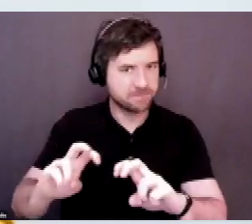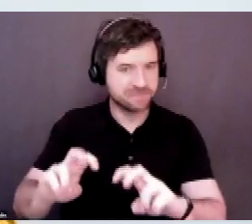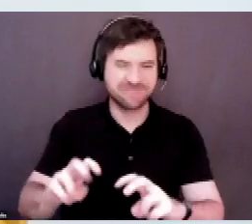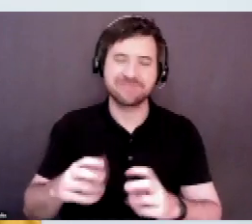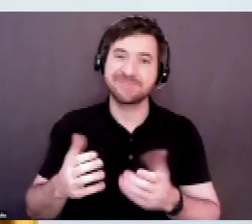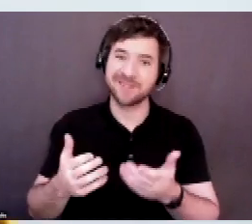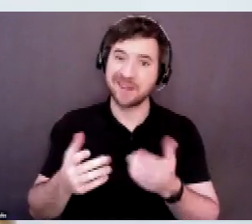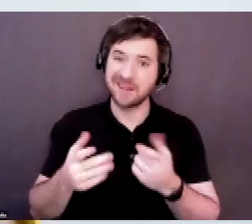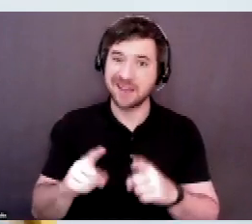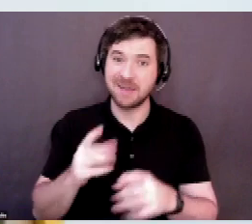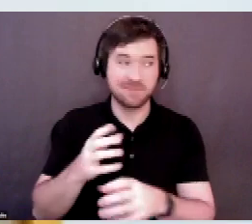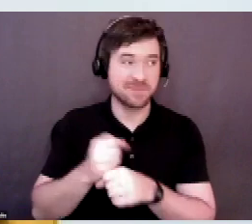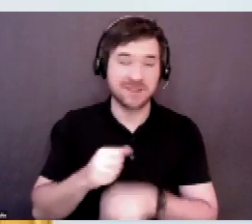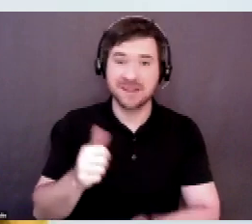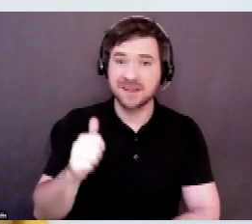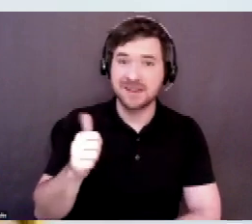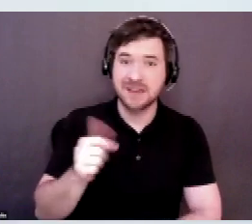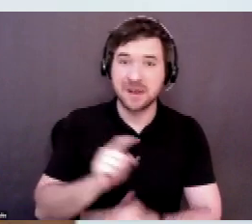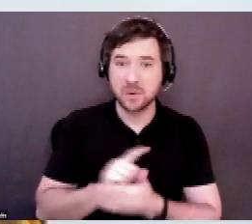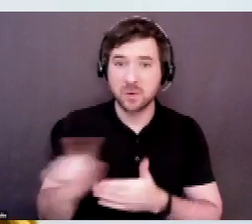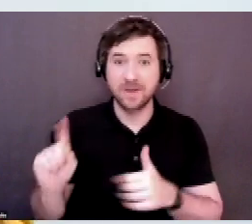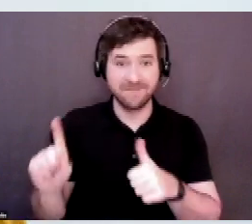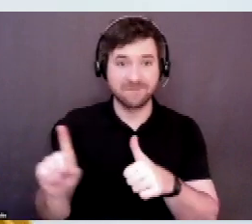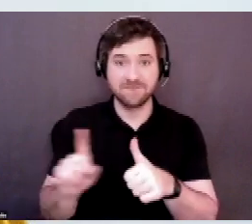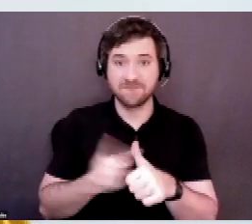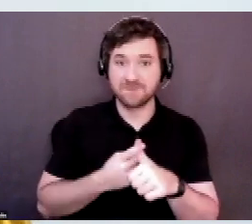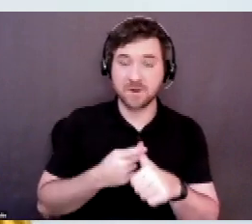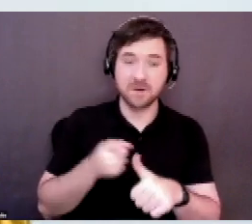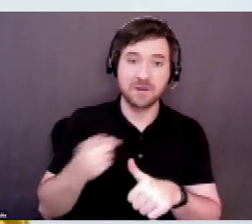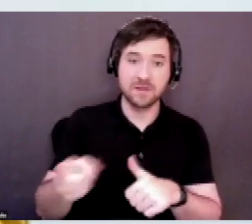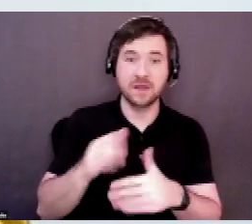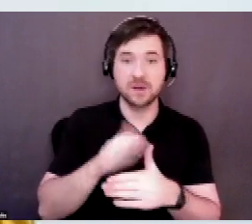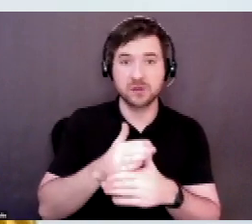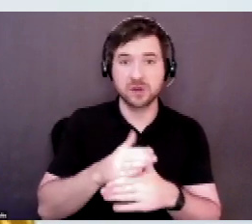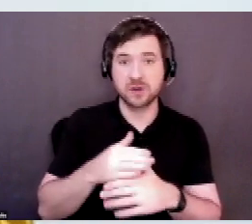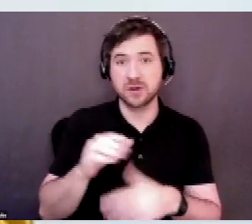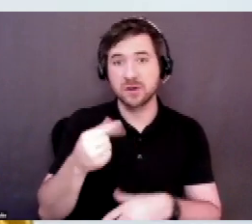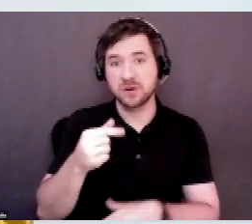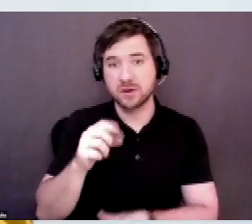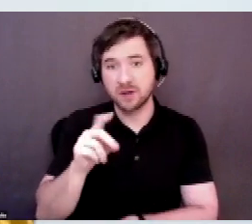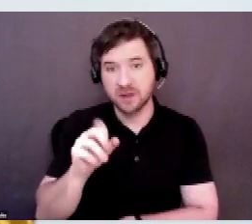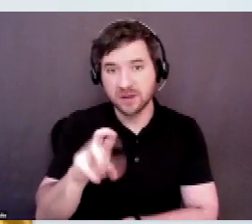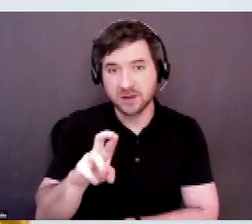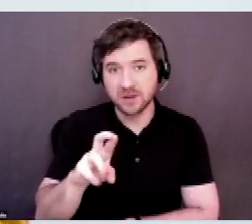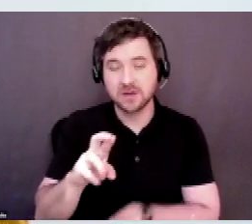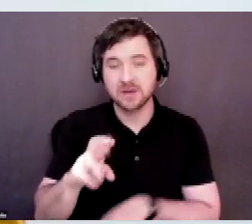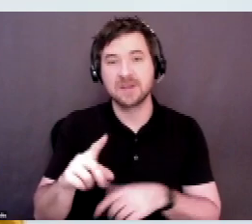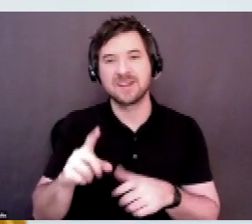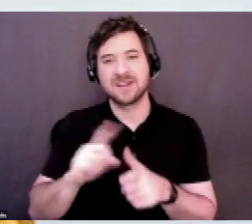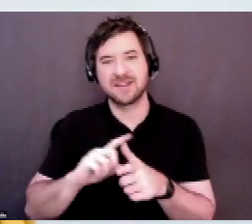First came the gender came, any identification of other types of genetic conditions,